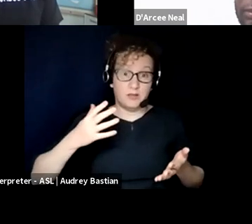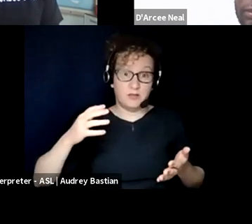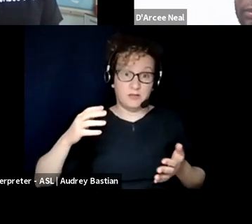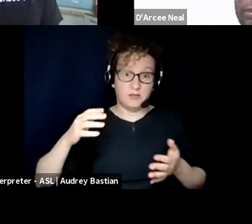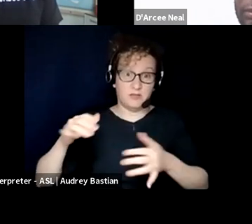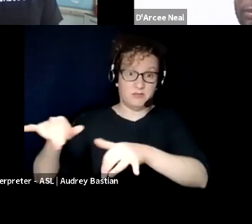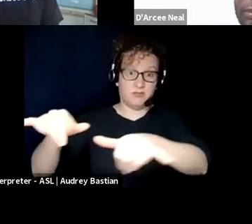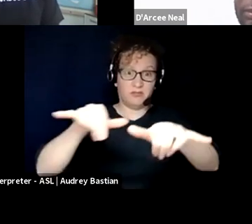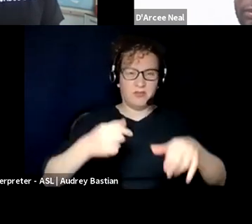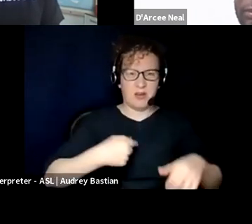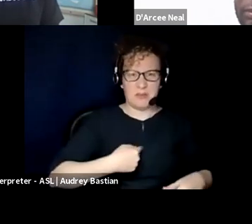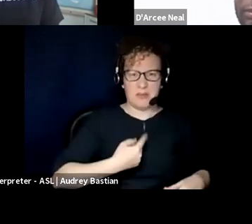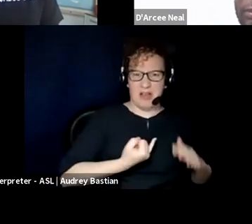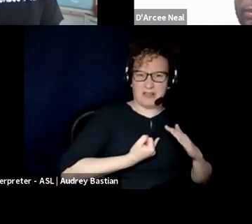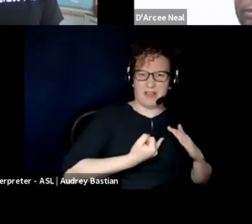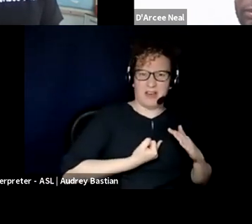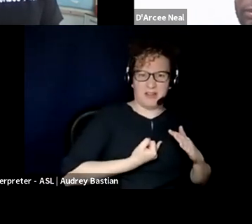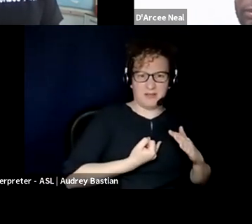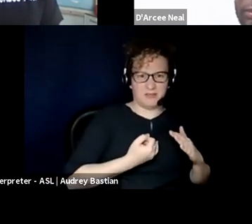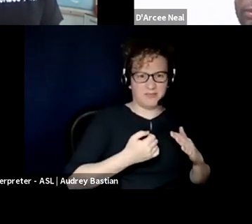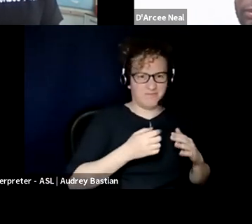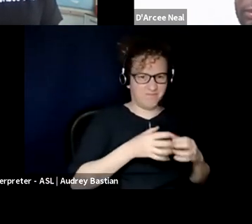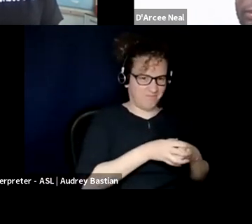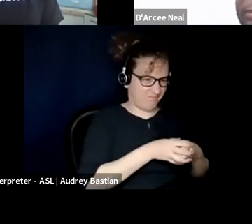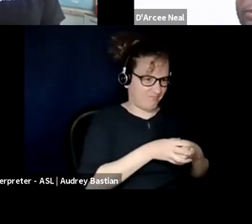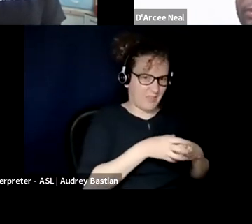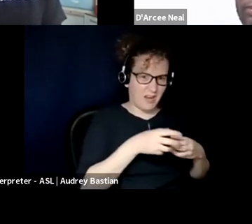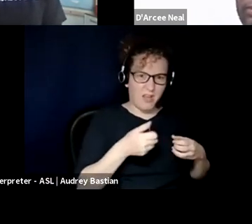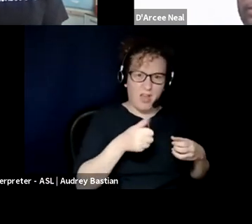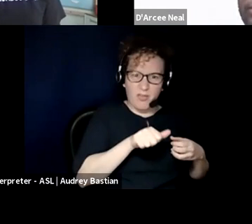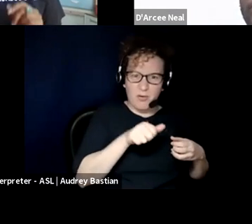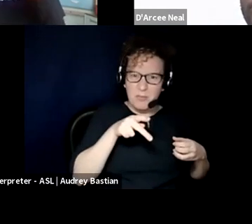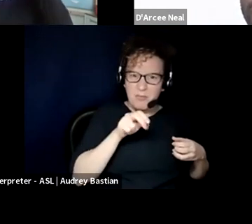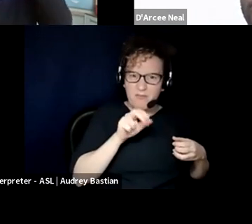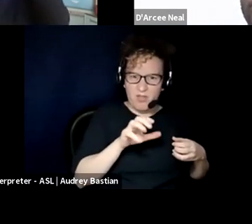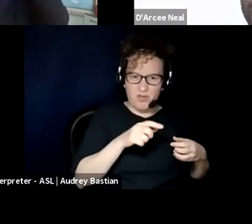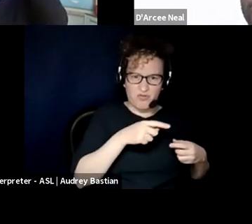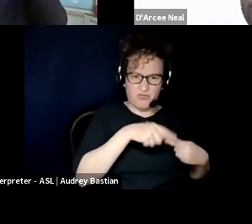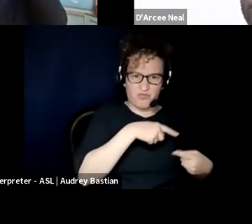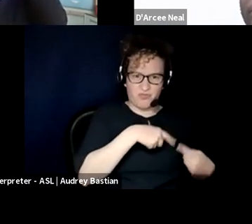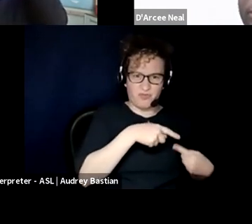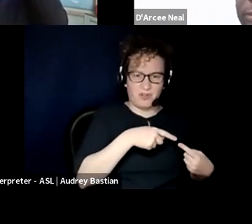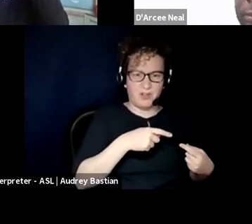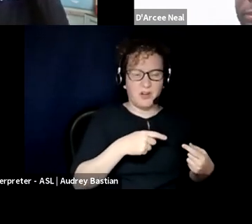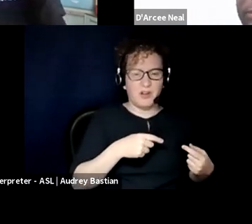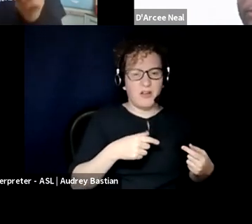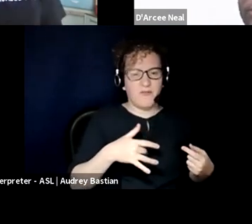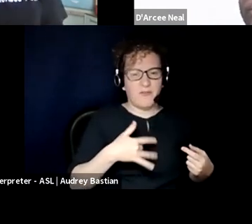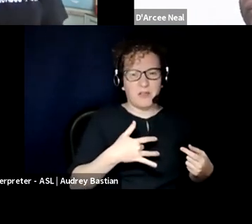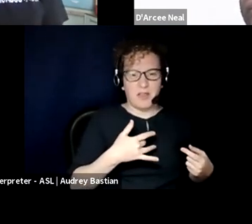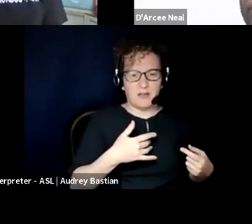isolated to the other people of color in the group. There was and avoidance of all the